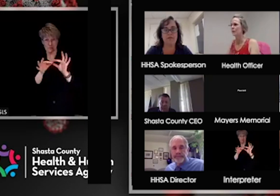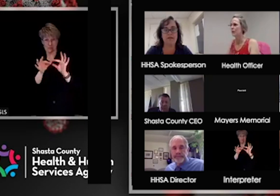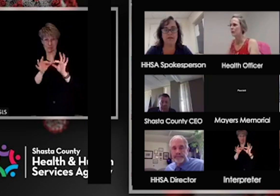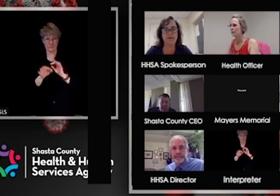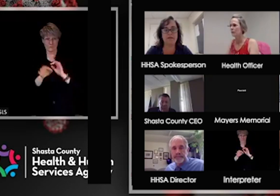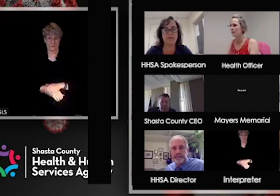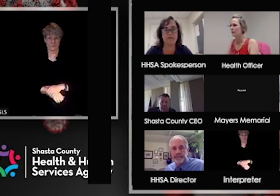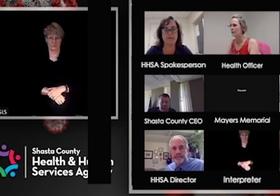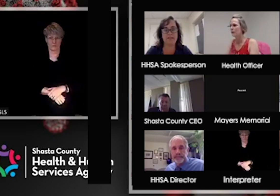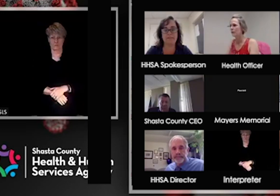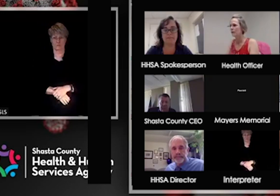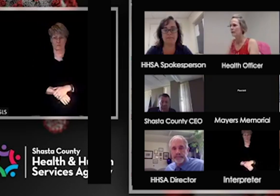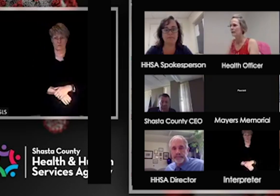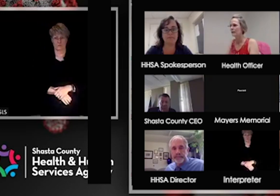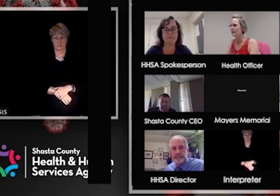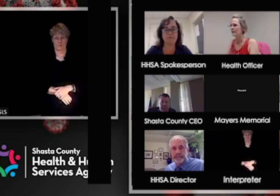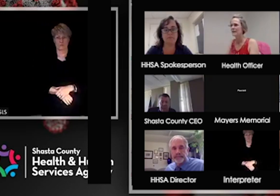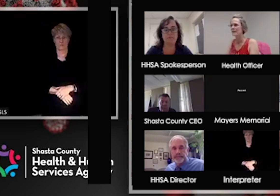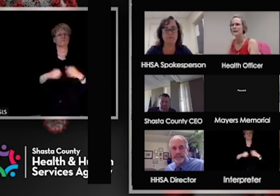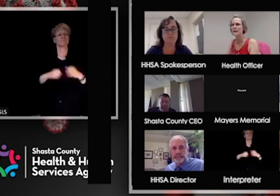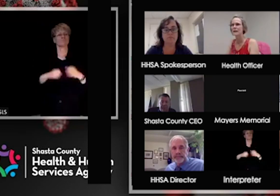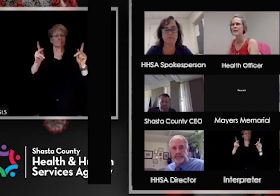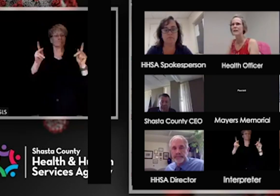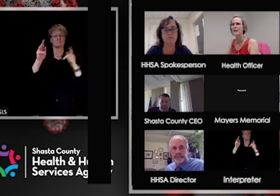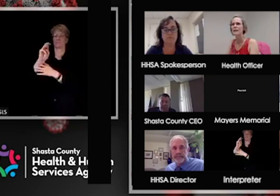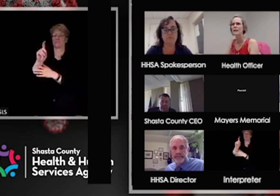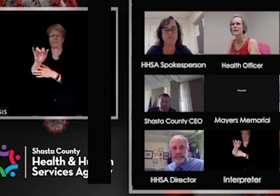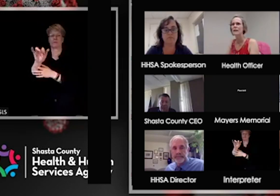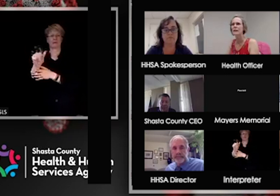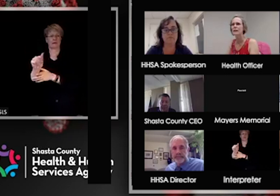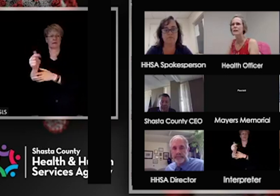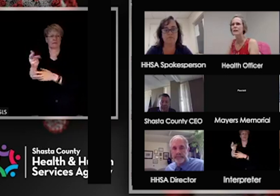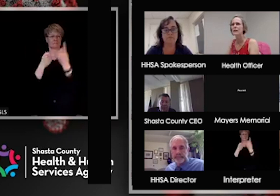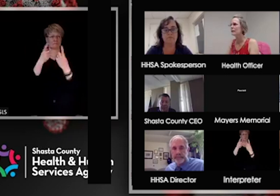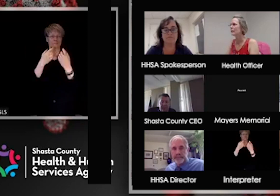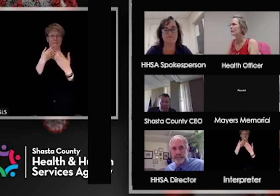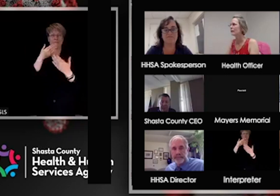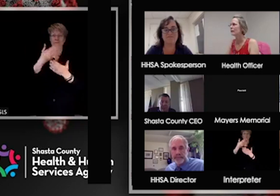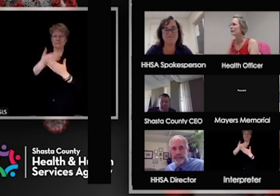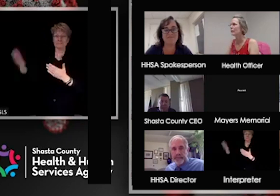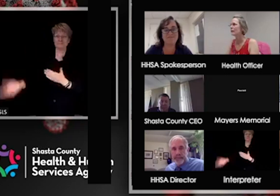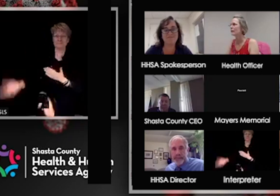for media questions. Good morning. I’ve got a couple of questions